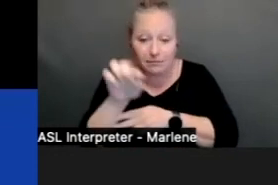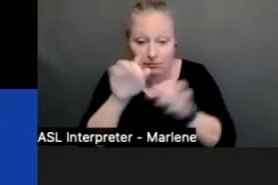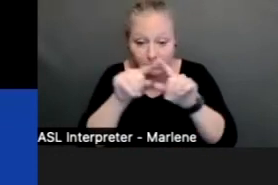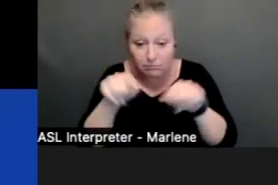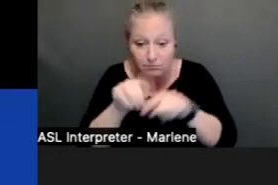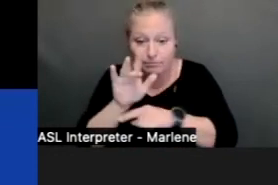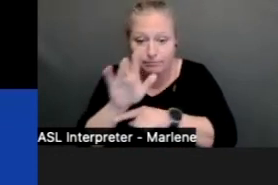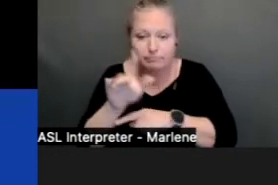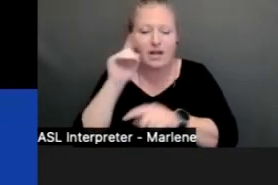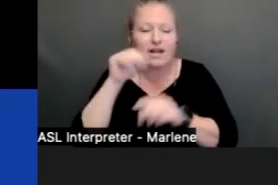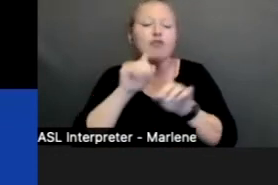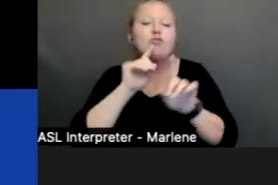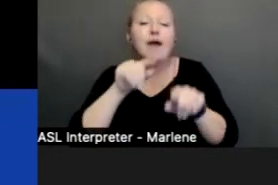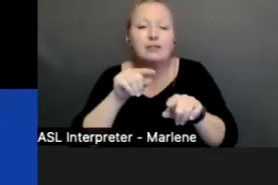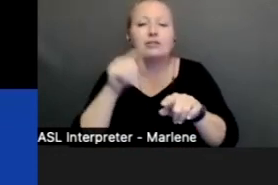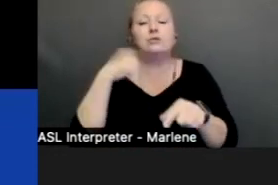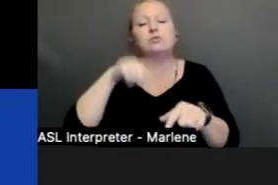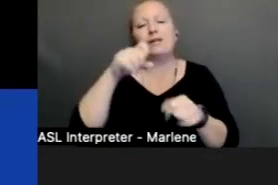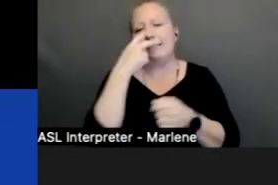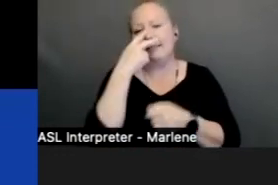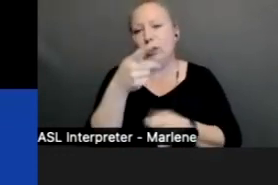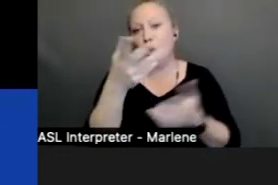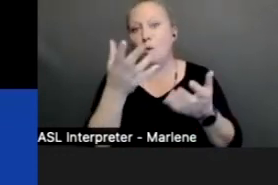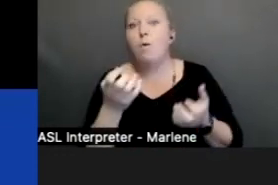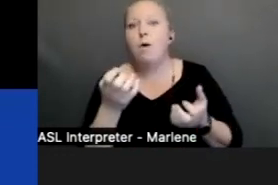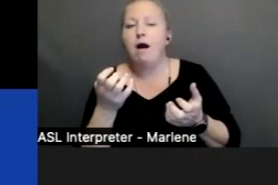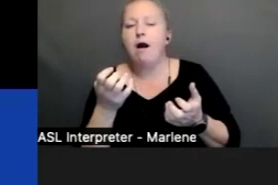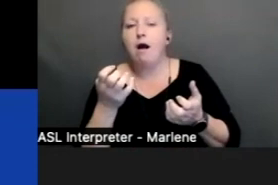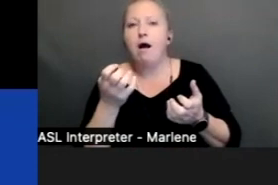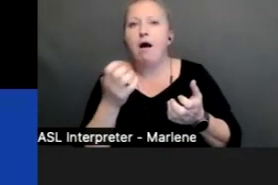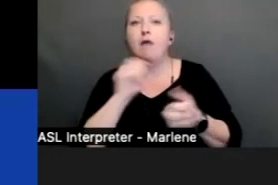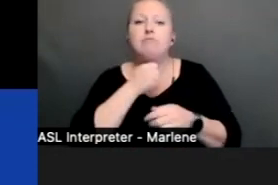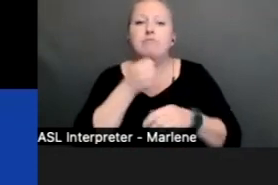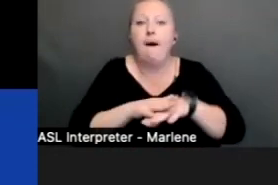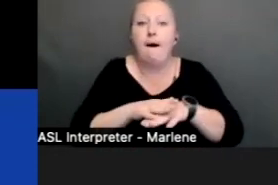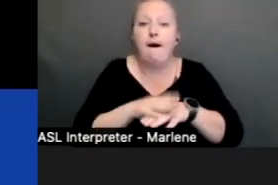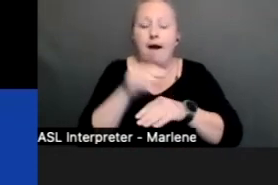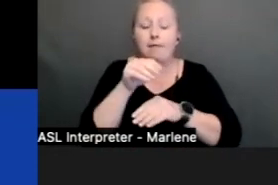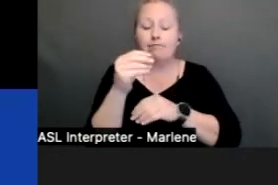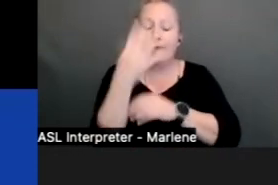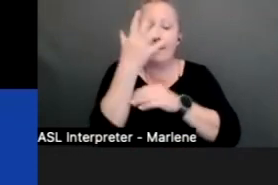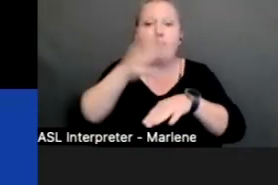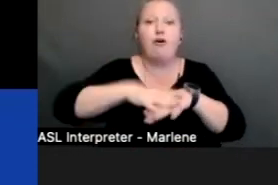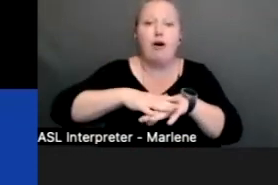the reactions so that we can see that you want to come off mute and come on camera and talk with us.